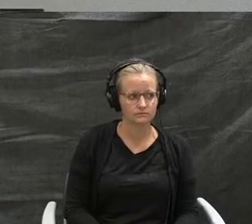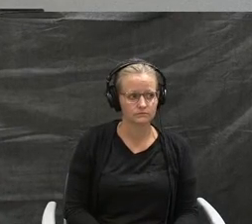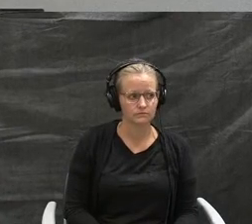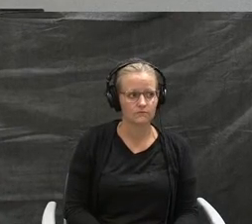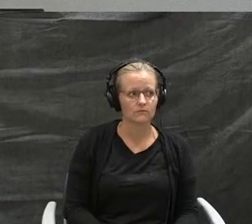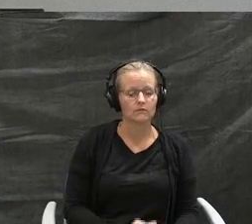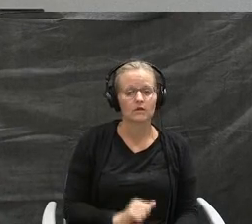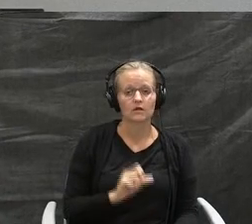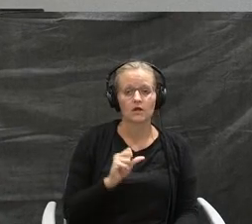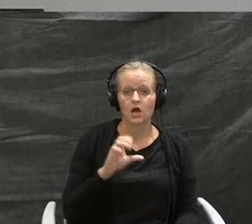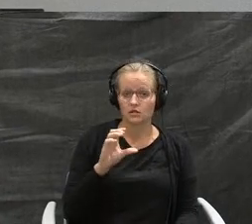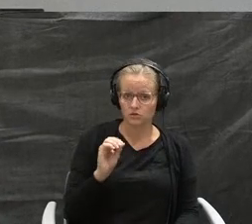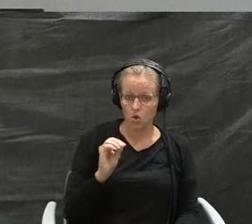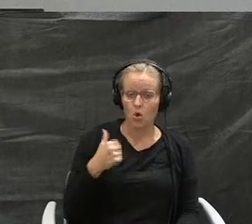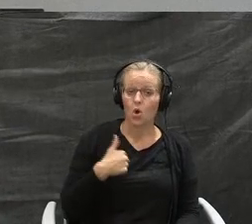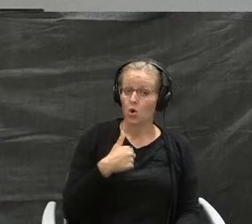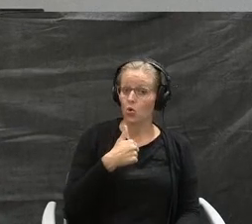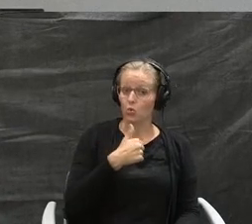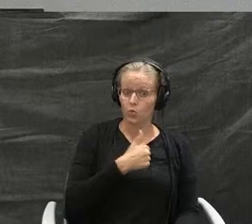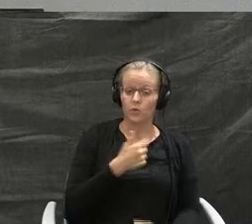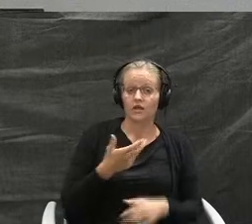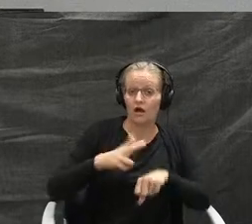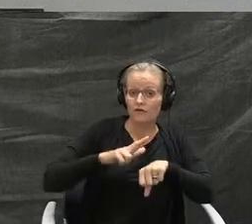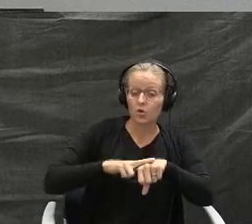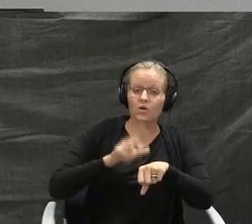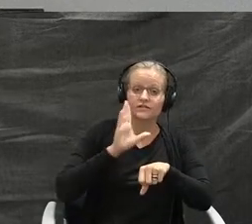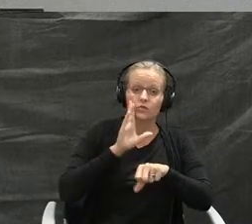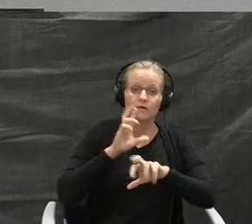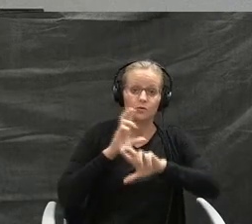Will of course have to respond any cases we have, so we could.